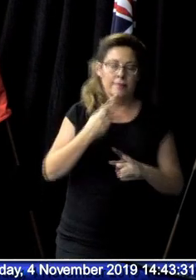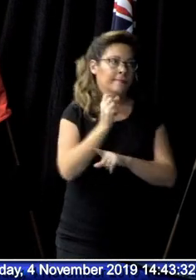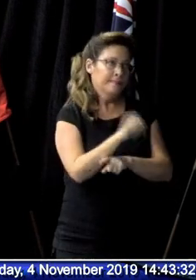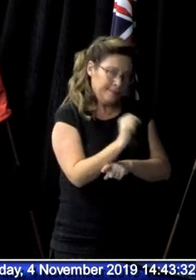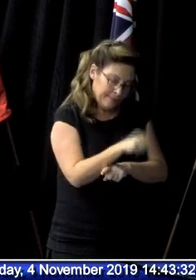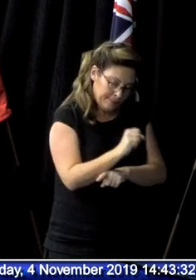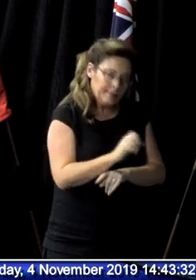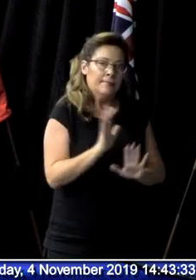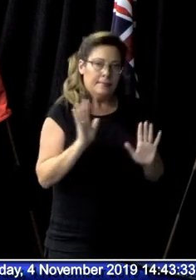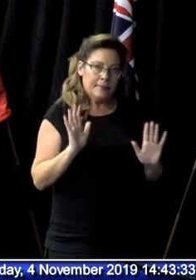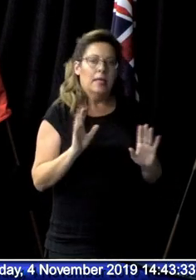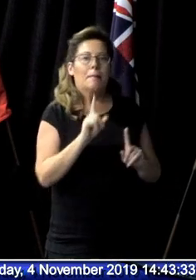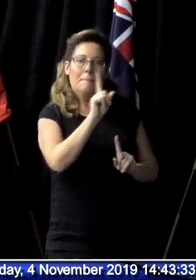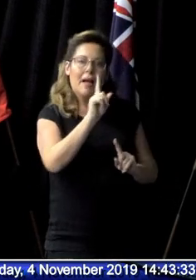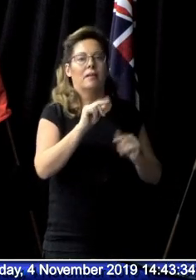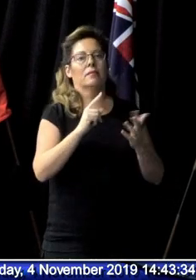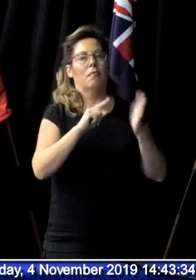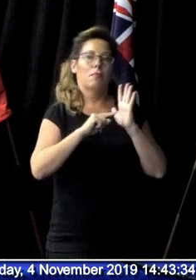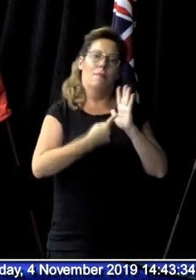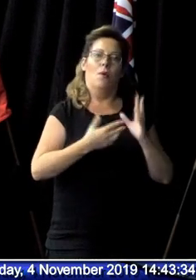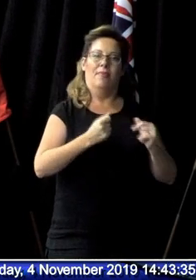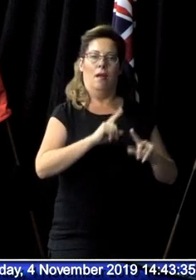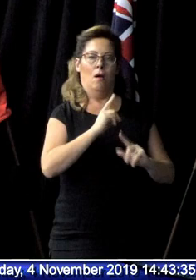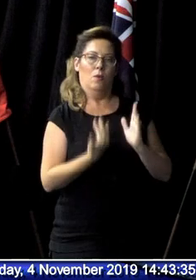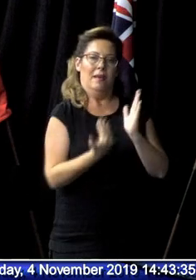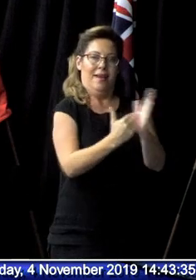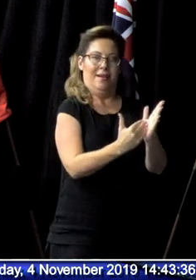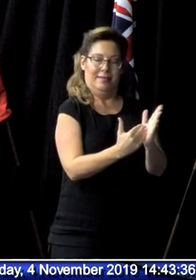But I guess one of the – the point I would make is that I think that